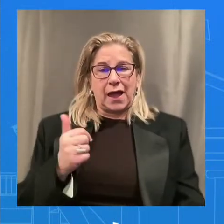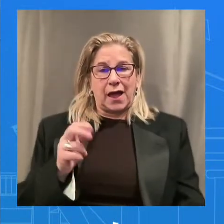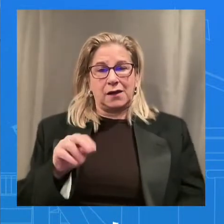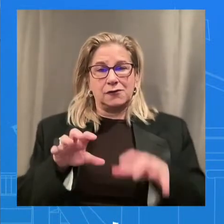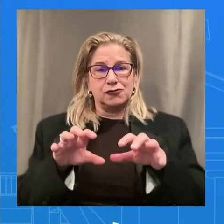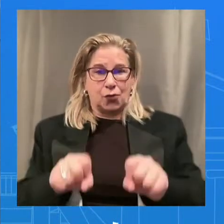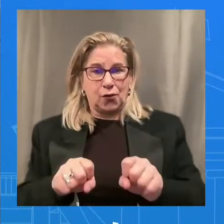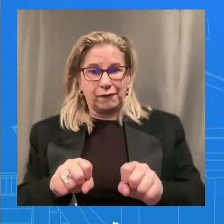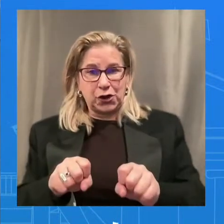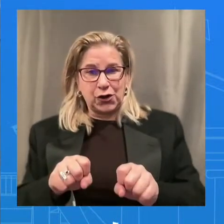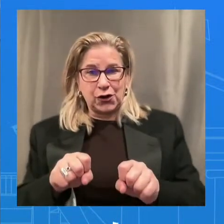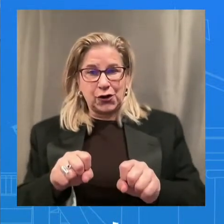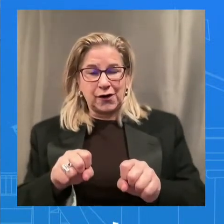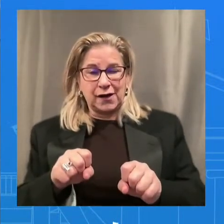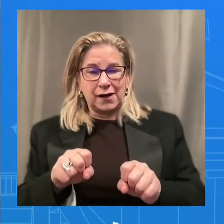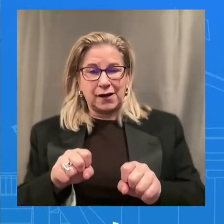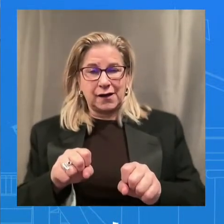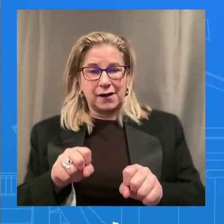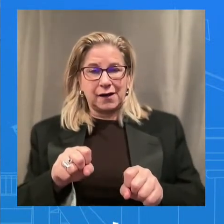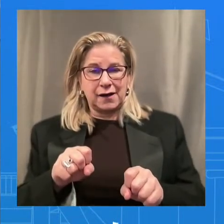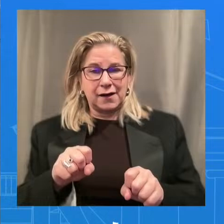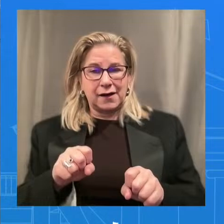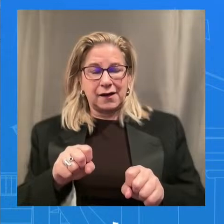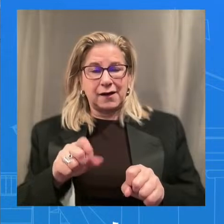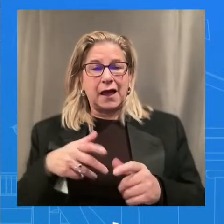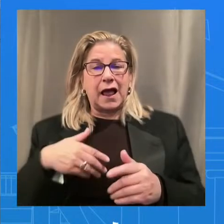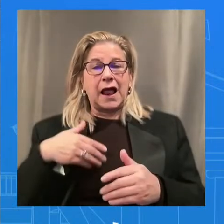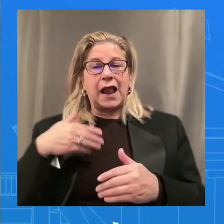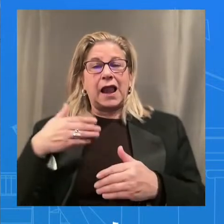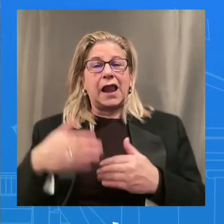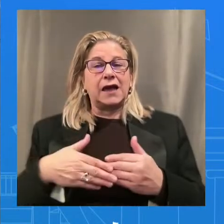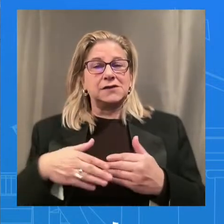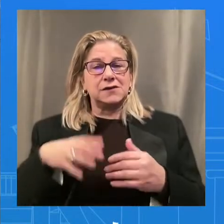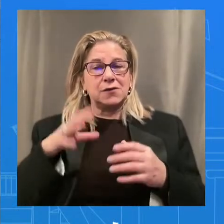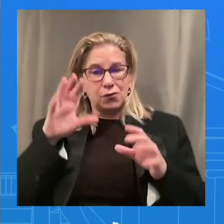the announcement of the U.S. hostages. These are different times, different circumstances,